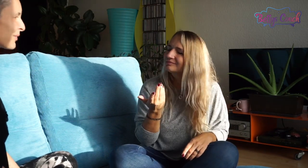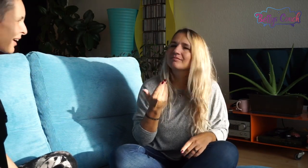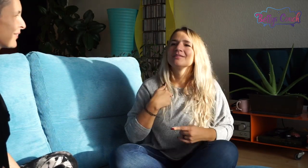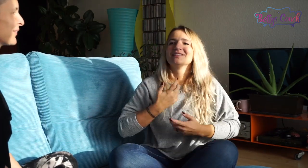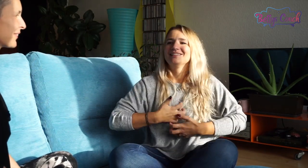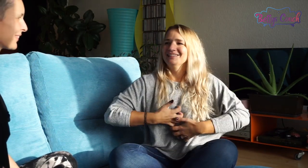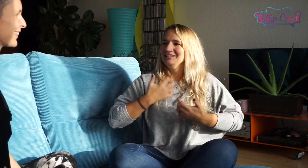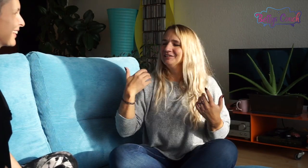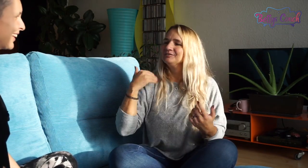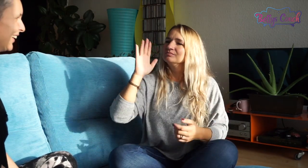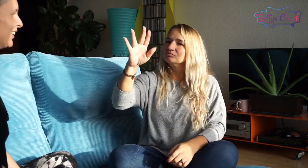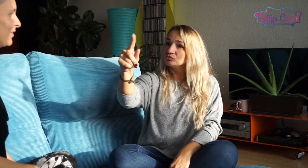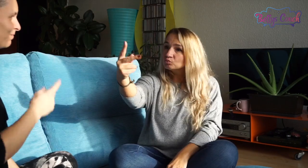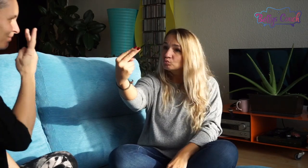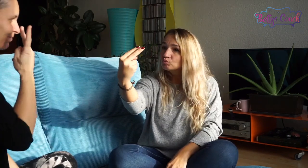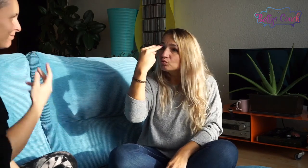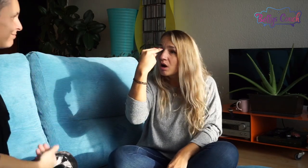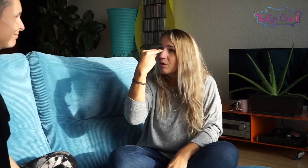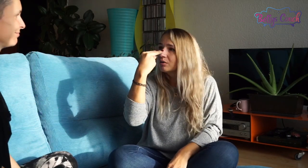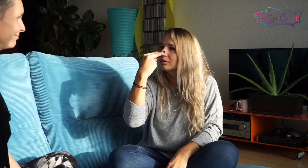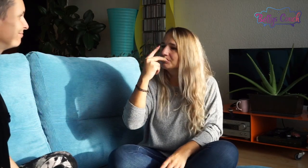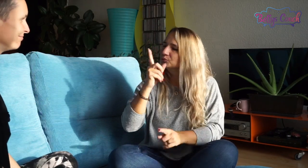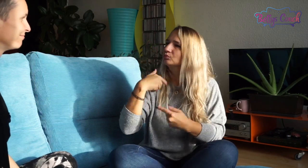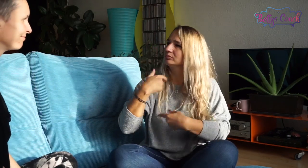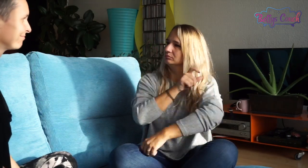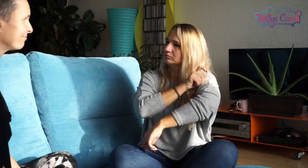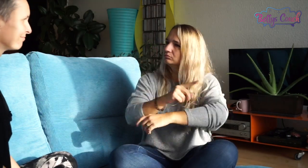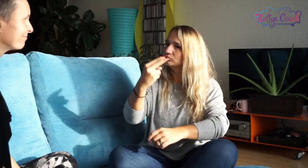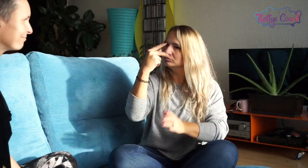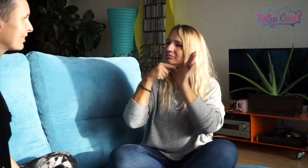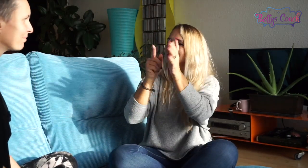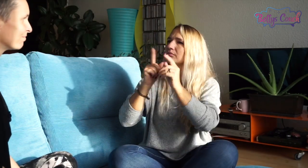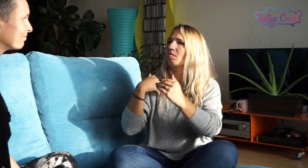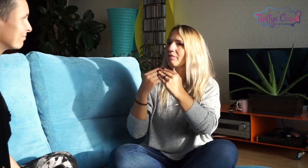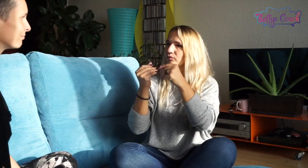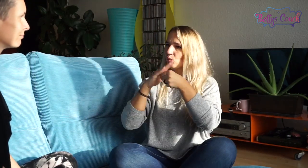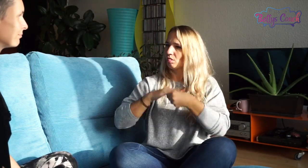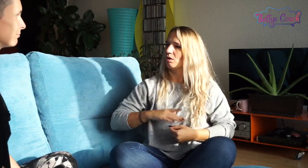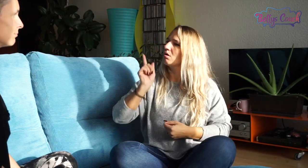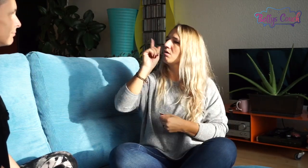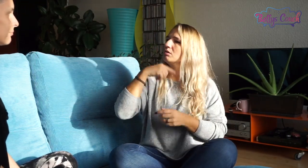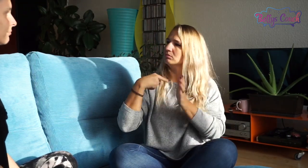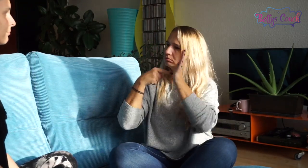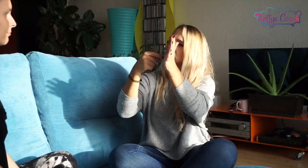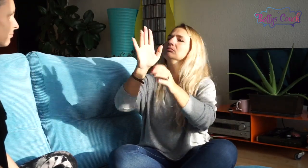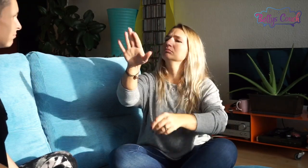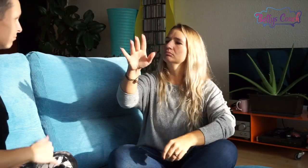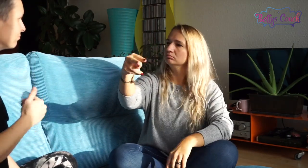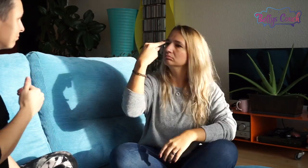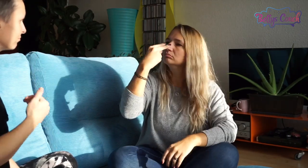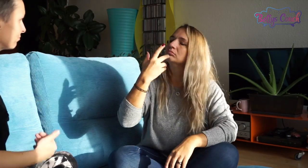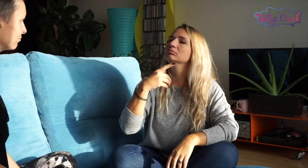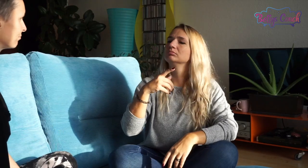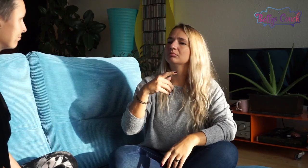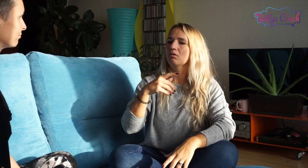That made me angry and I asked this person to look at me while I was there. I emphatically conveyed that to him. I will not be suppressed & showed him that very clearly.